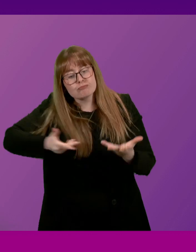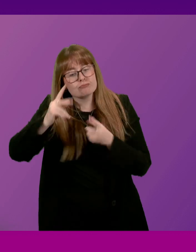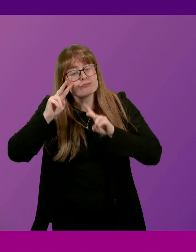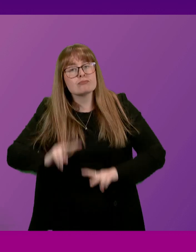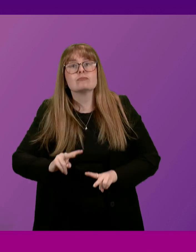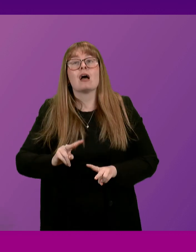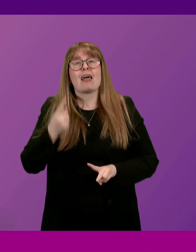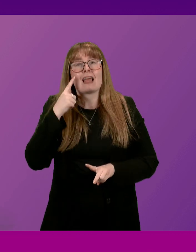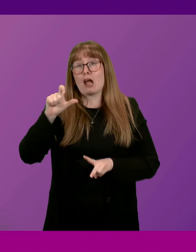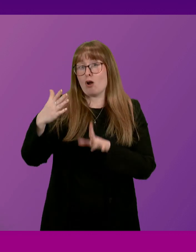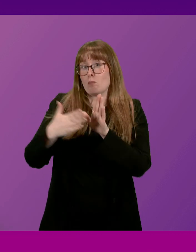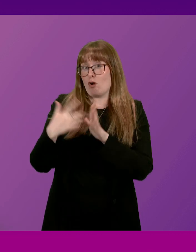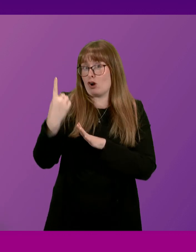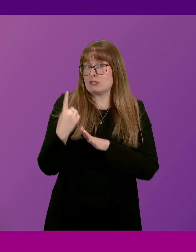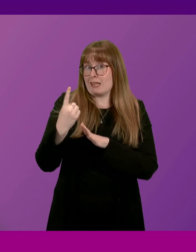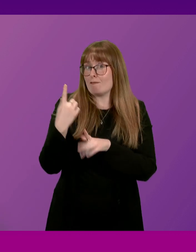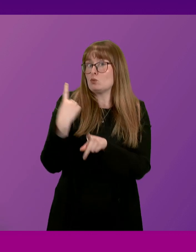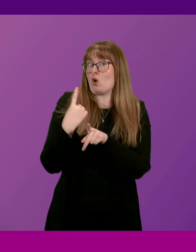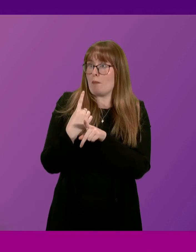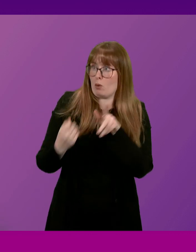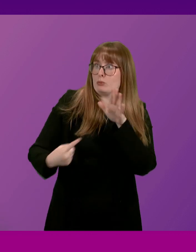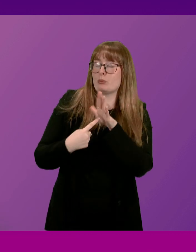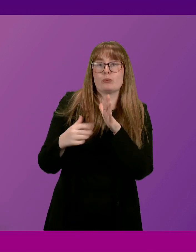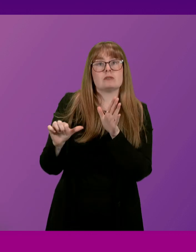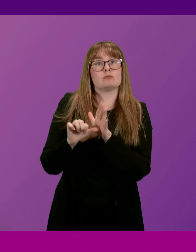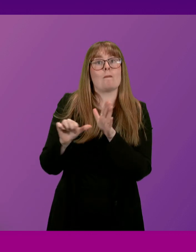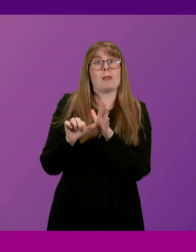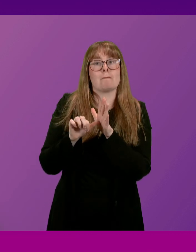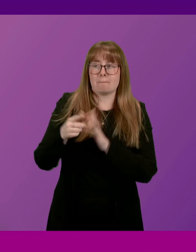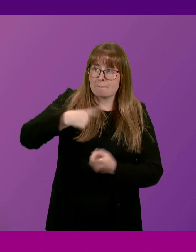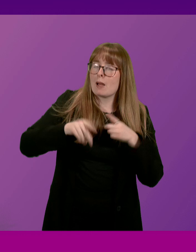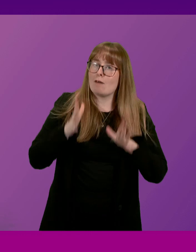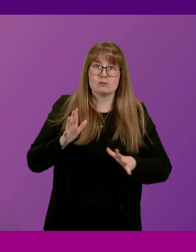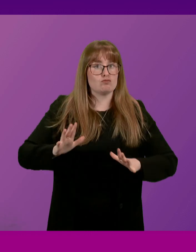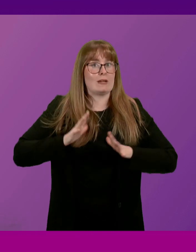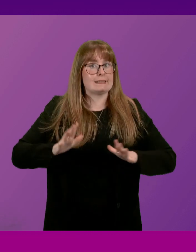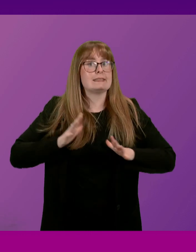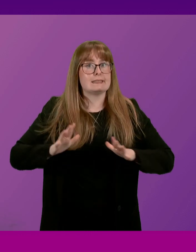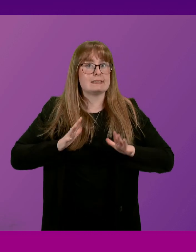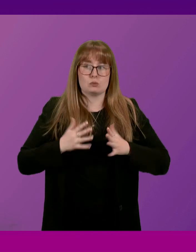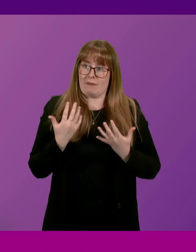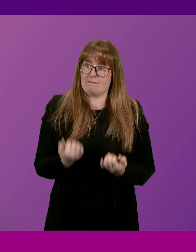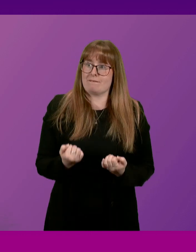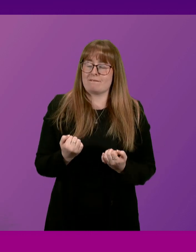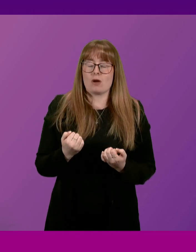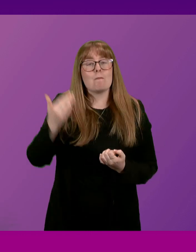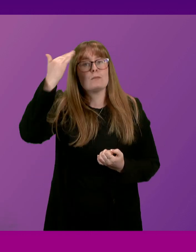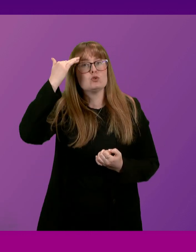Carol Mochan alights on an issue where we need to be prepared to have a mature discussion about